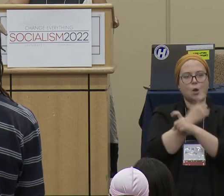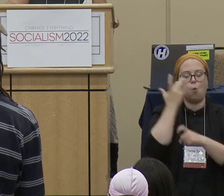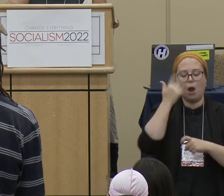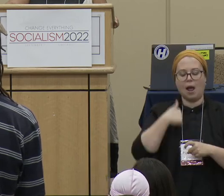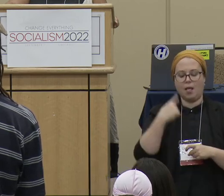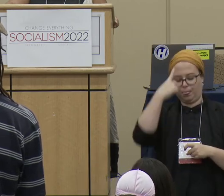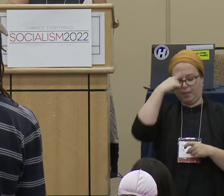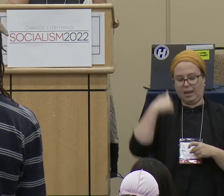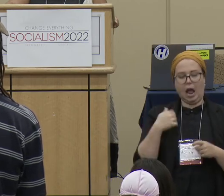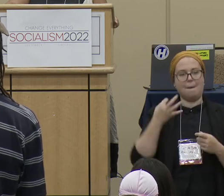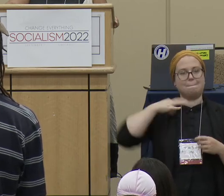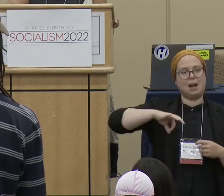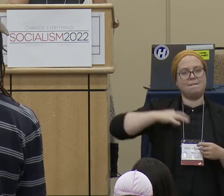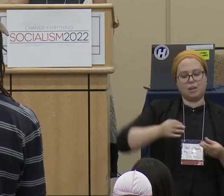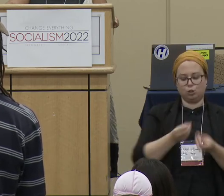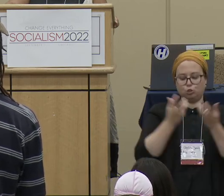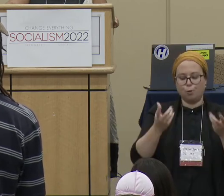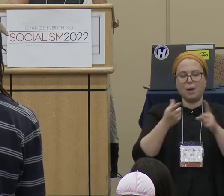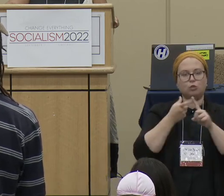complexity. And that's why I think I've benefited so much